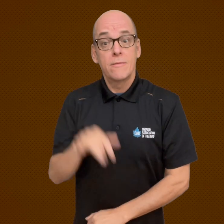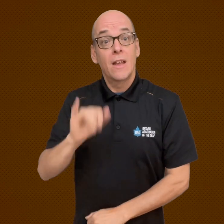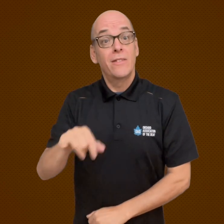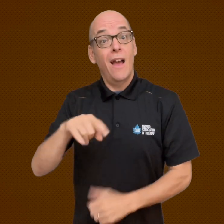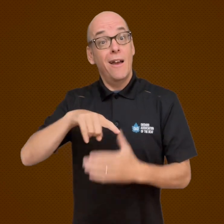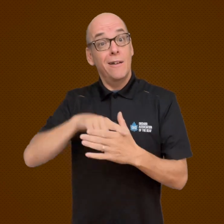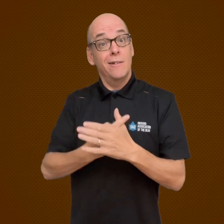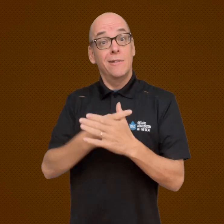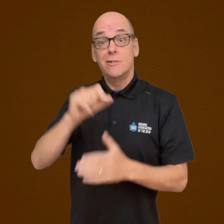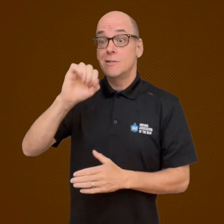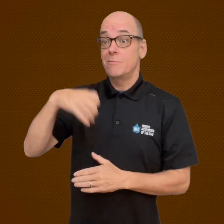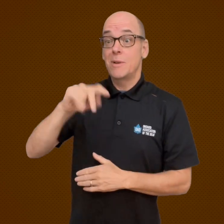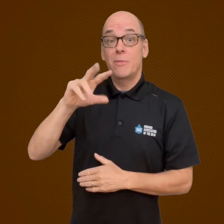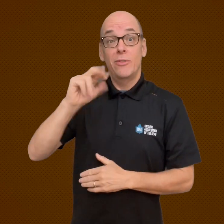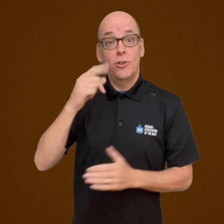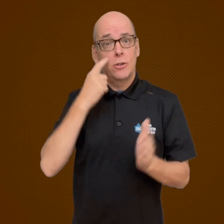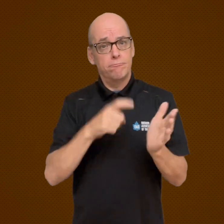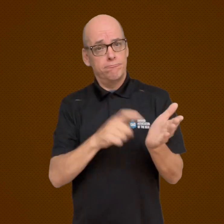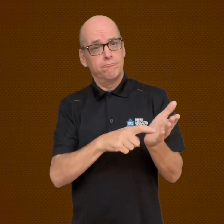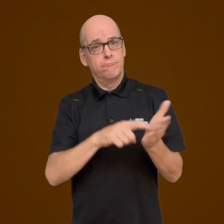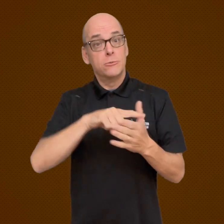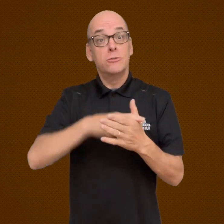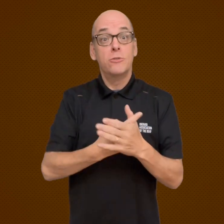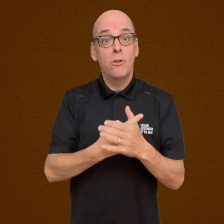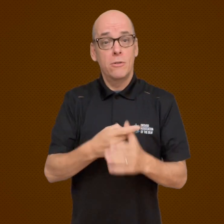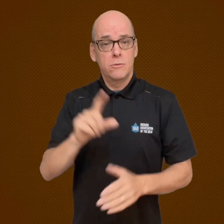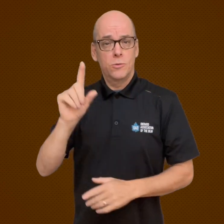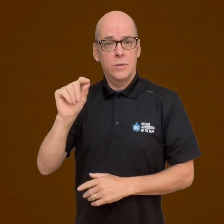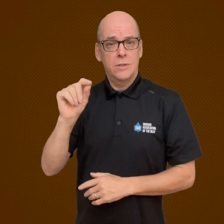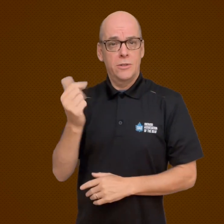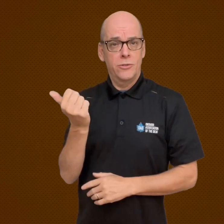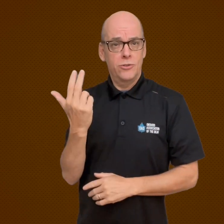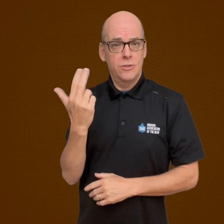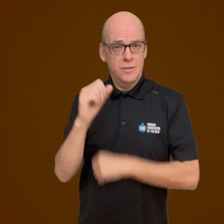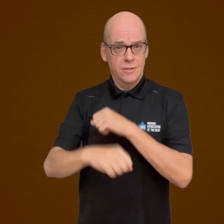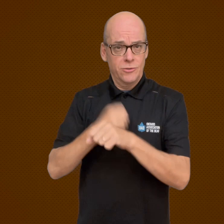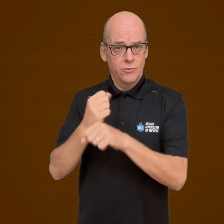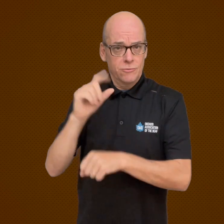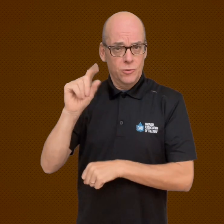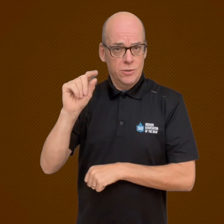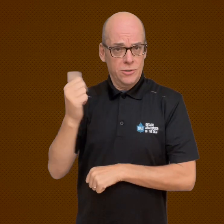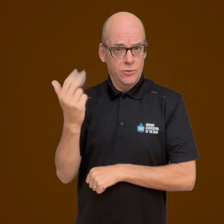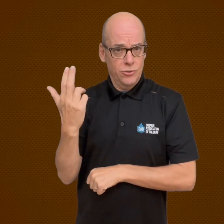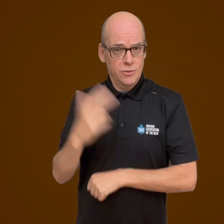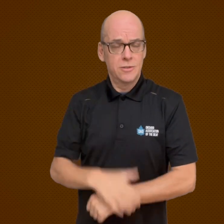Recognition of September 30 as an important day started in 2013.